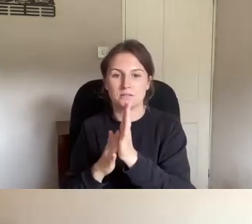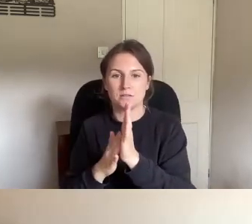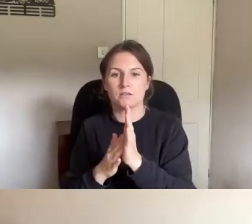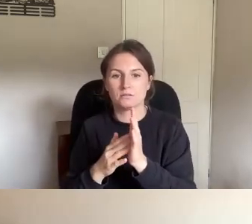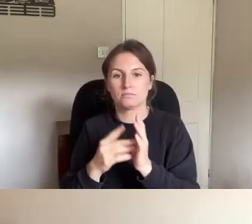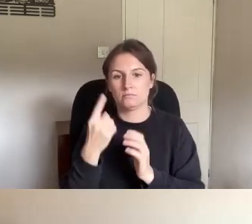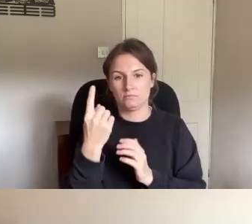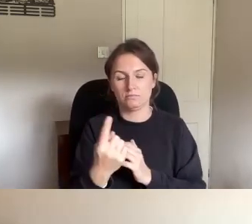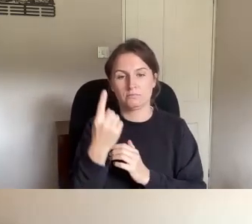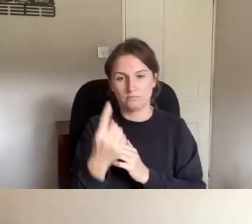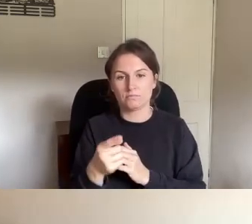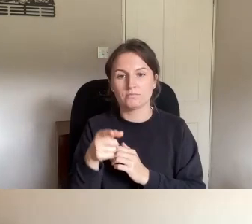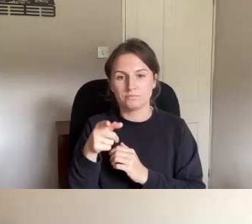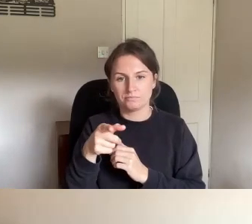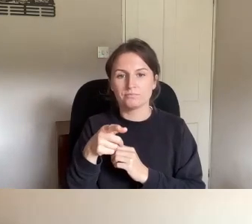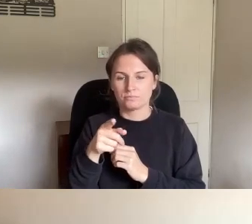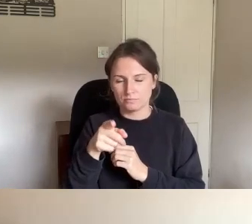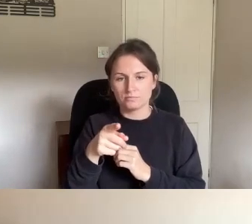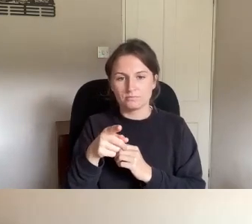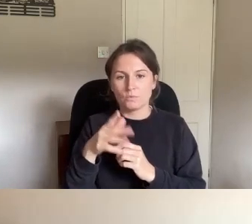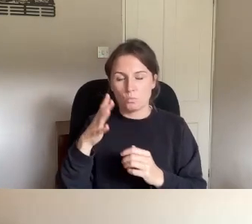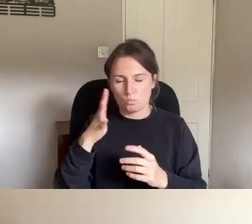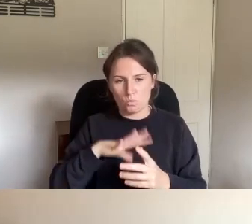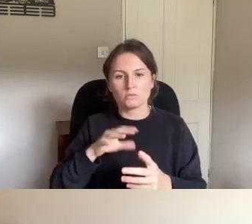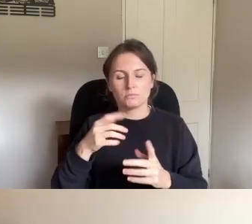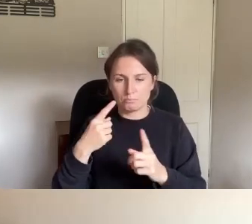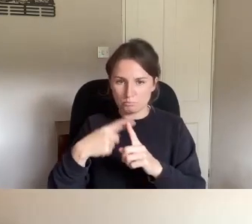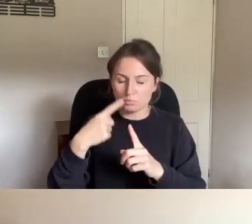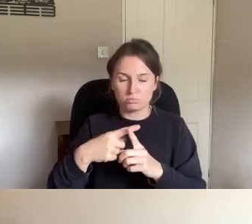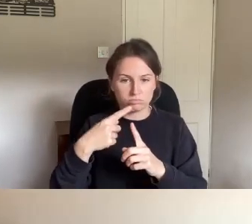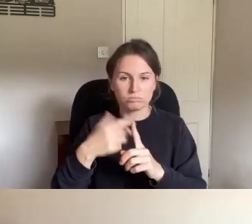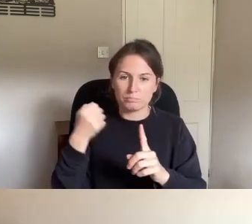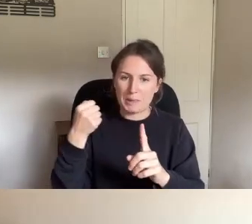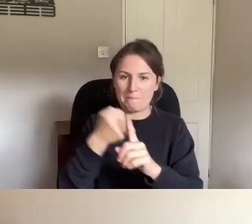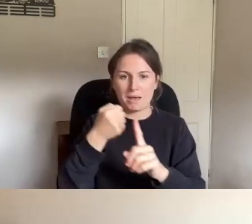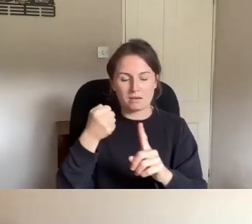Zak is a true advocate for the positive impact that technology can have on the creative and cultural sector.